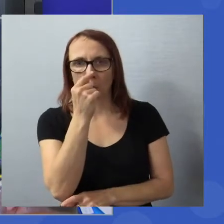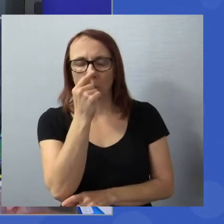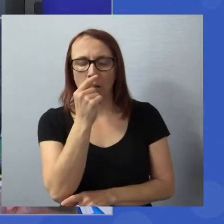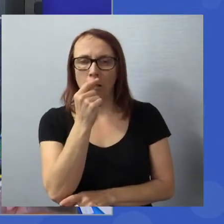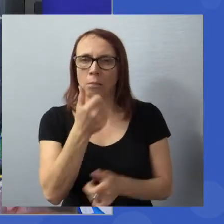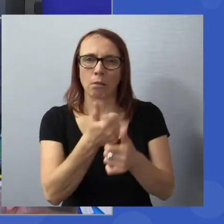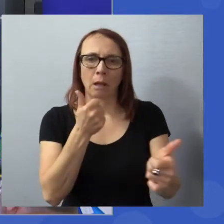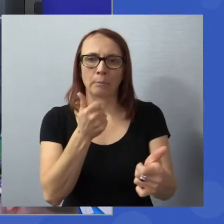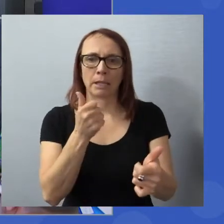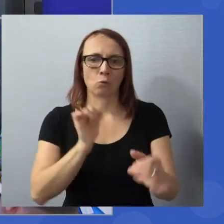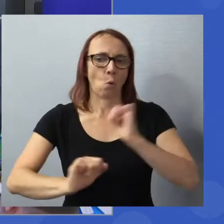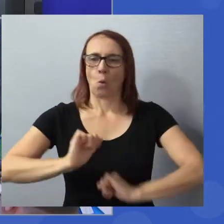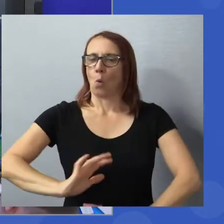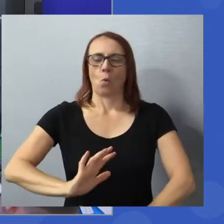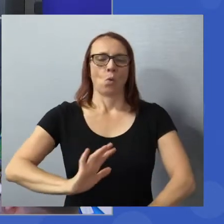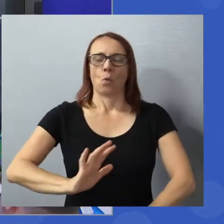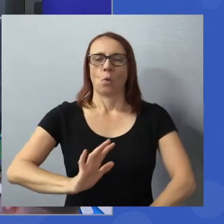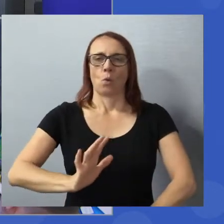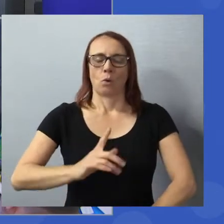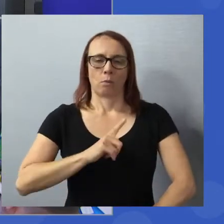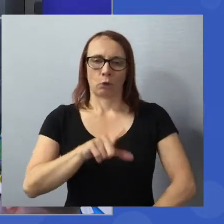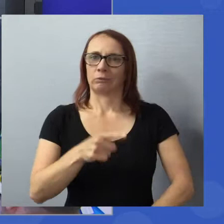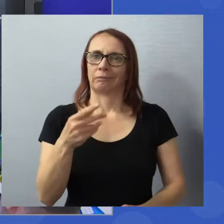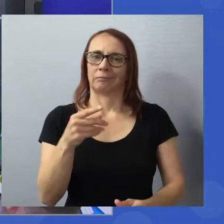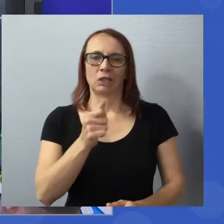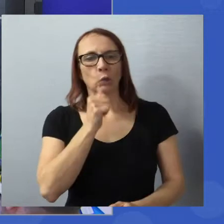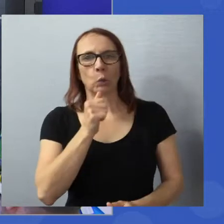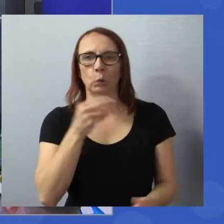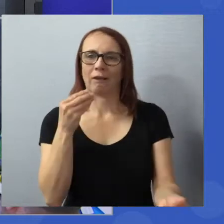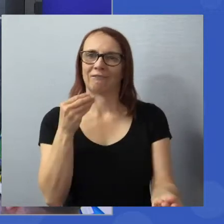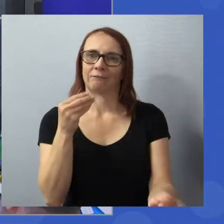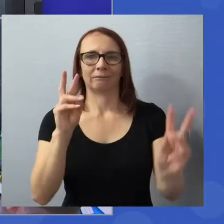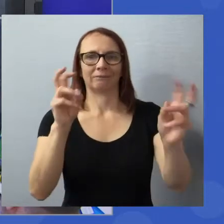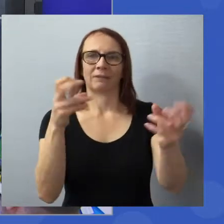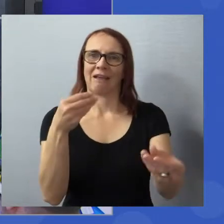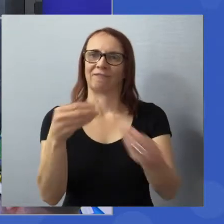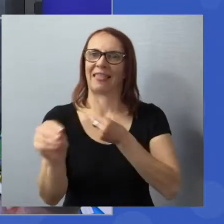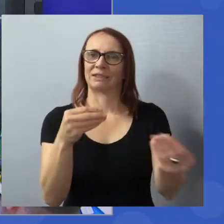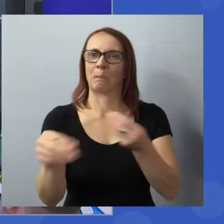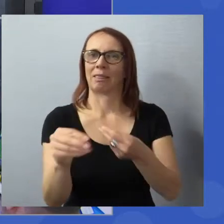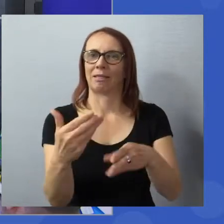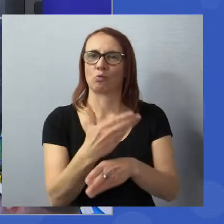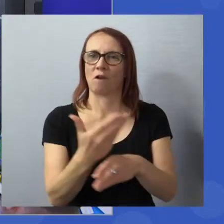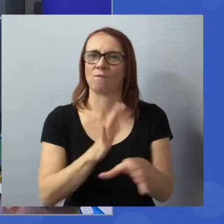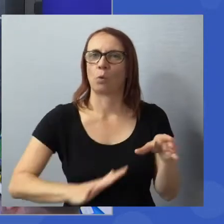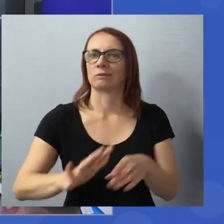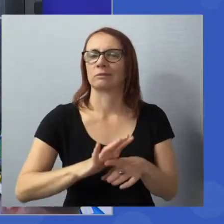that are used to having a flexible slash exploited workforce perhaps some